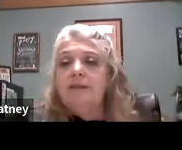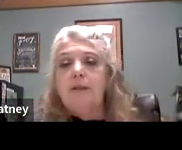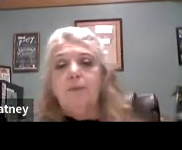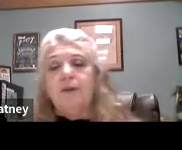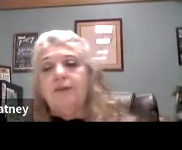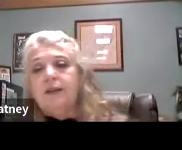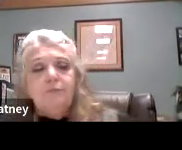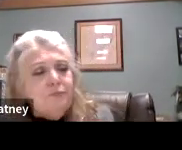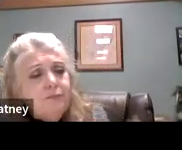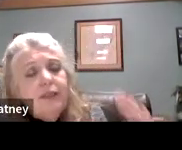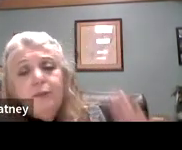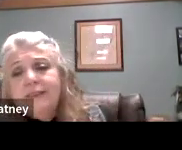That's that up to our brother and sisters of Sedgwick count.